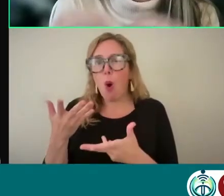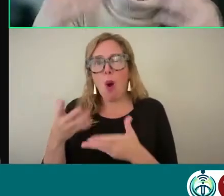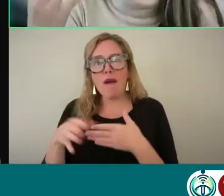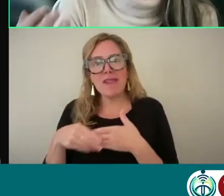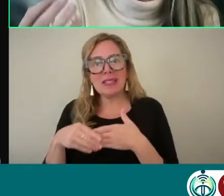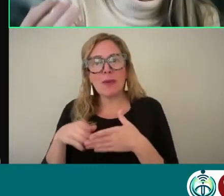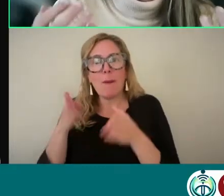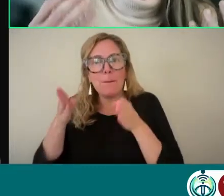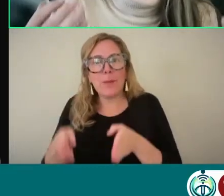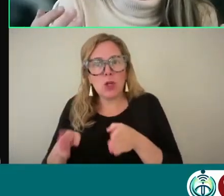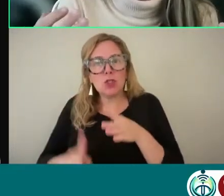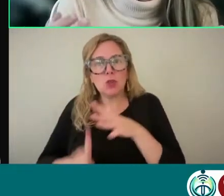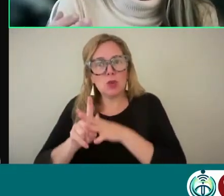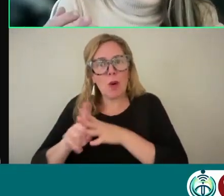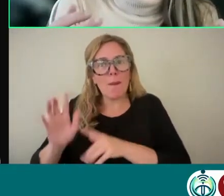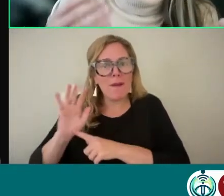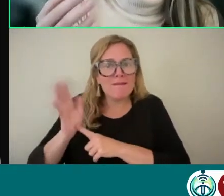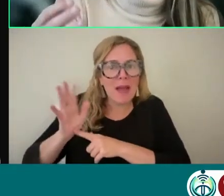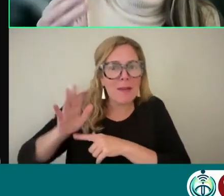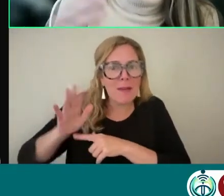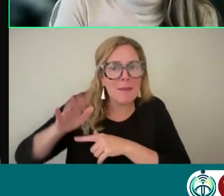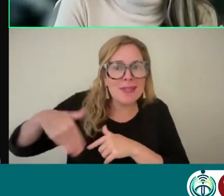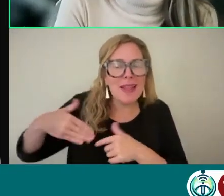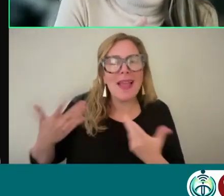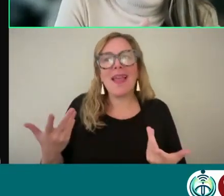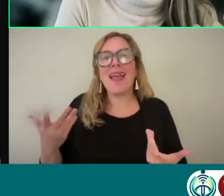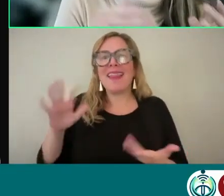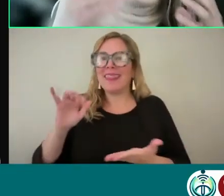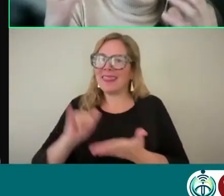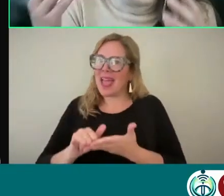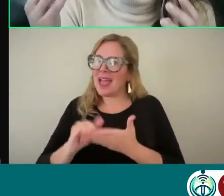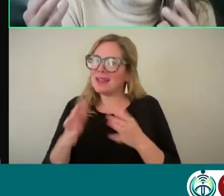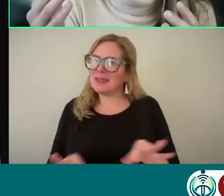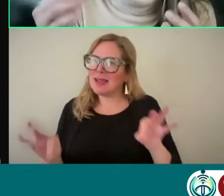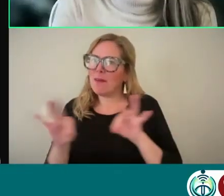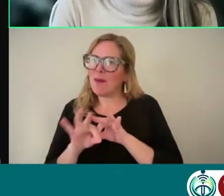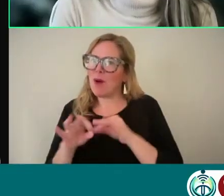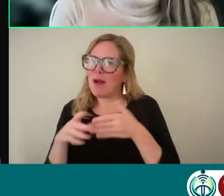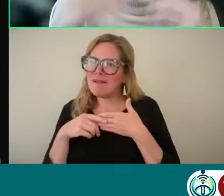Being as flexible as possible is something that can actually provide the patient just